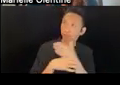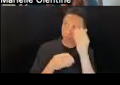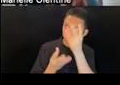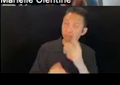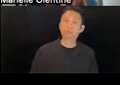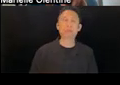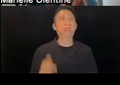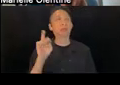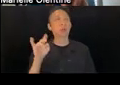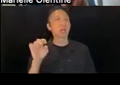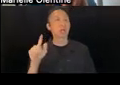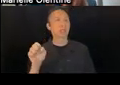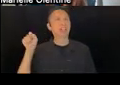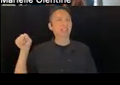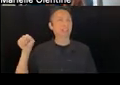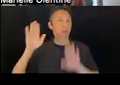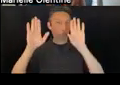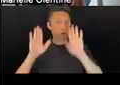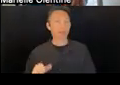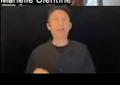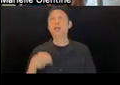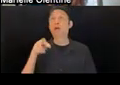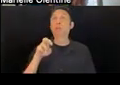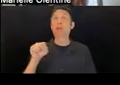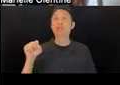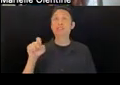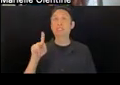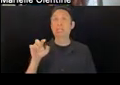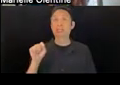It's not one to one. As a festival programmer, I